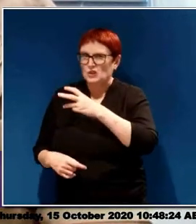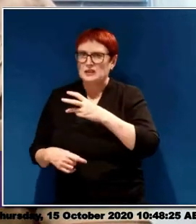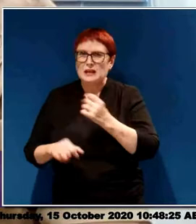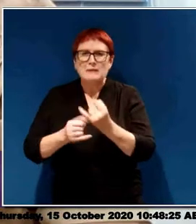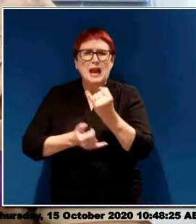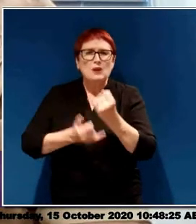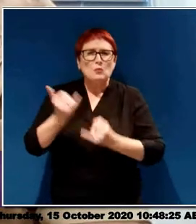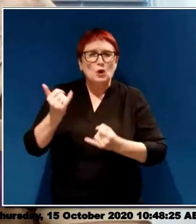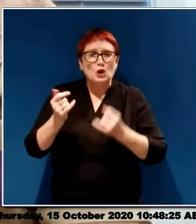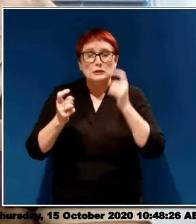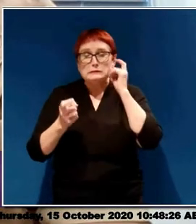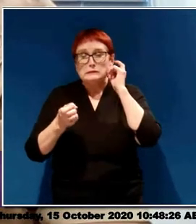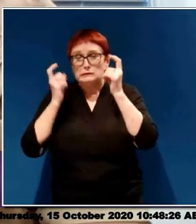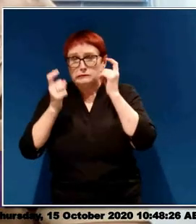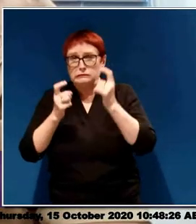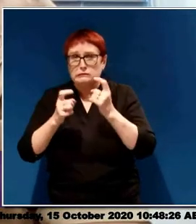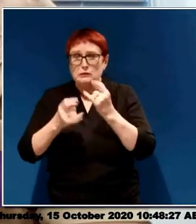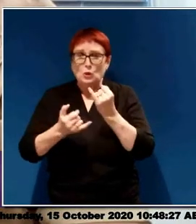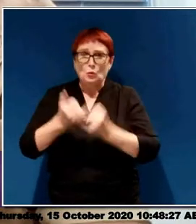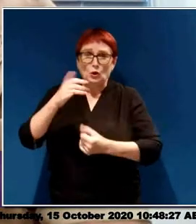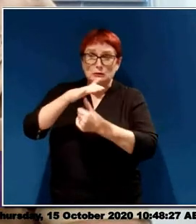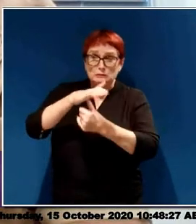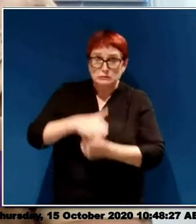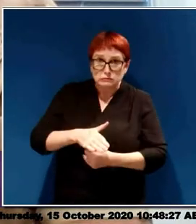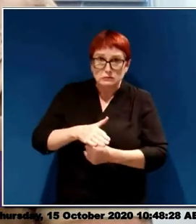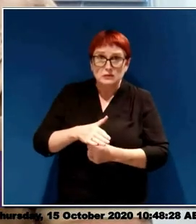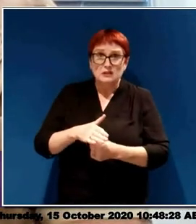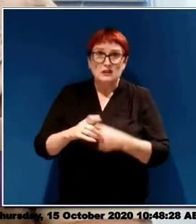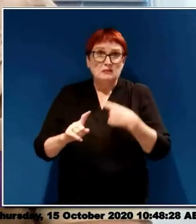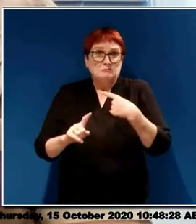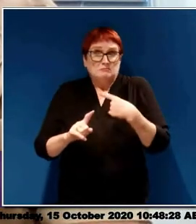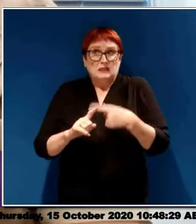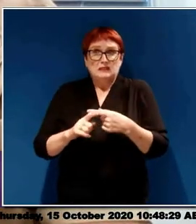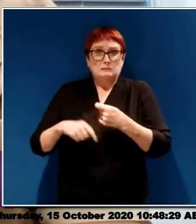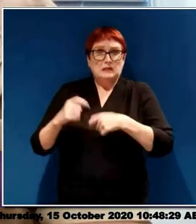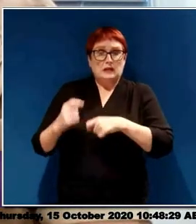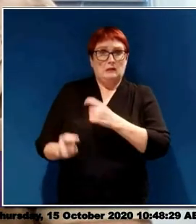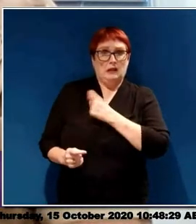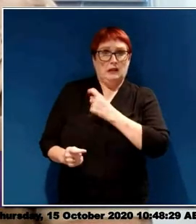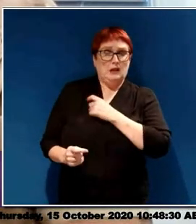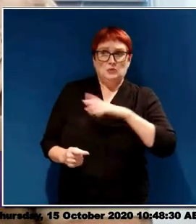and he was fearful to go to school. He didn't want to be there at all.